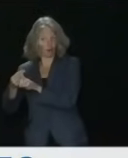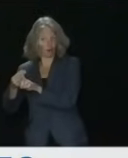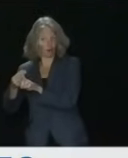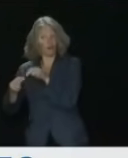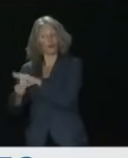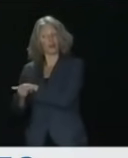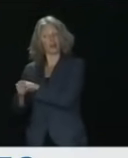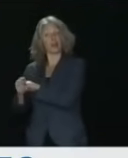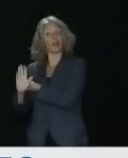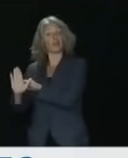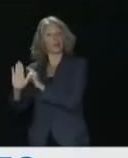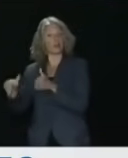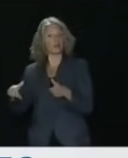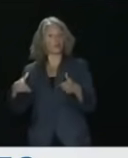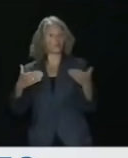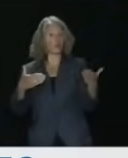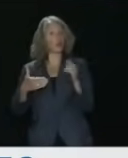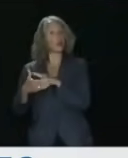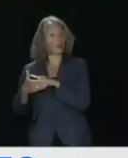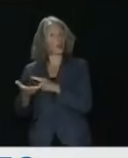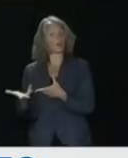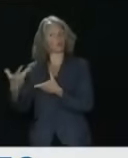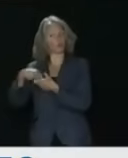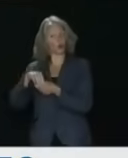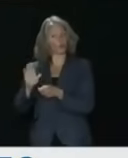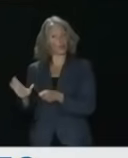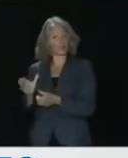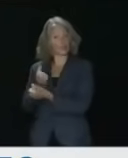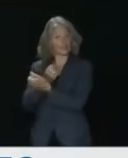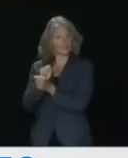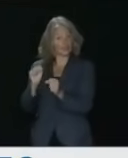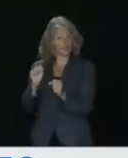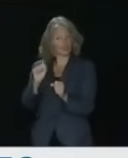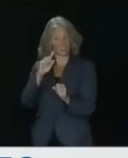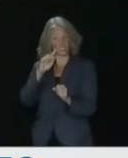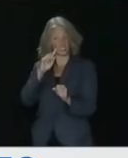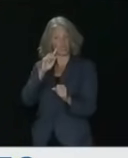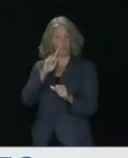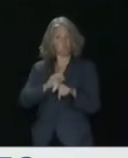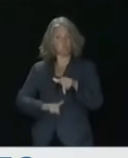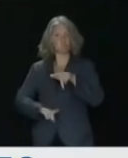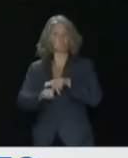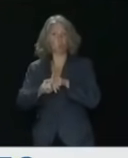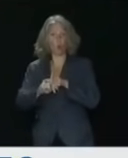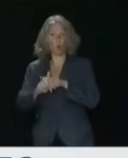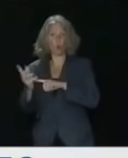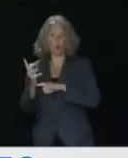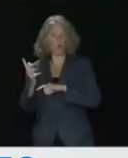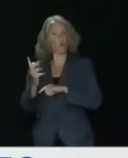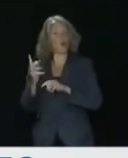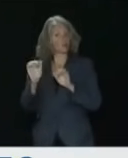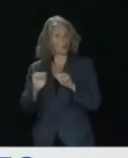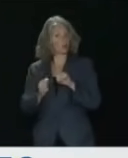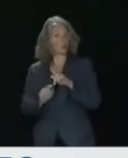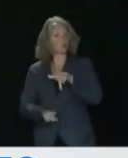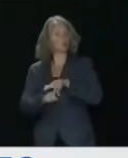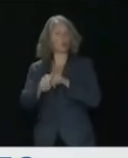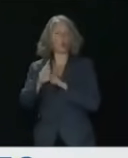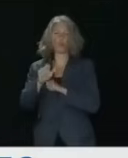OF THE ELEMENTS THAT NACI TOOK INTO ACCOUNT, WHEN THEY MADE THE